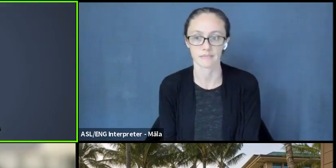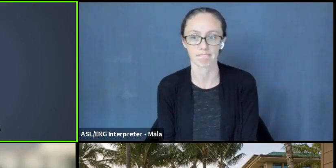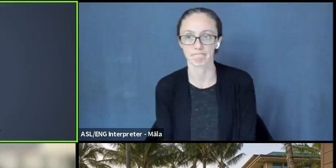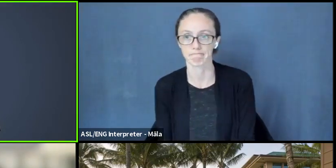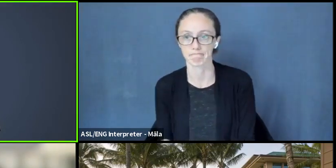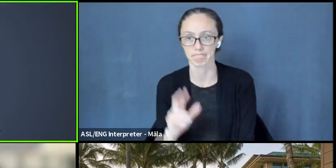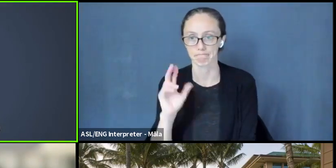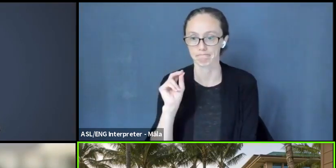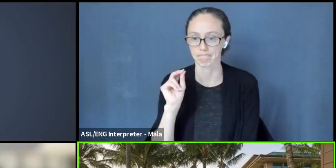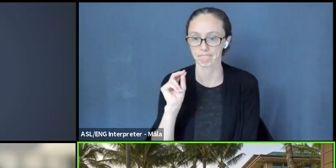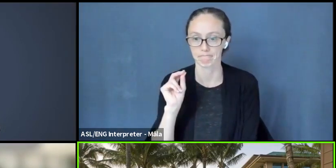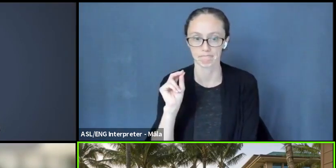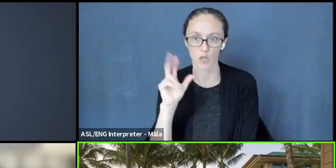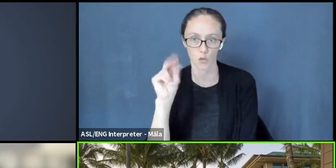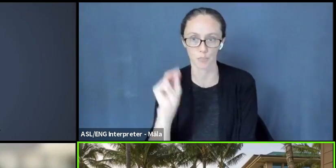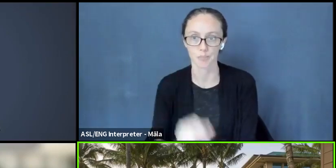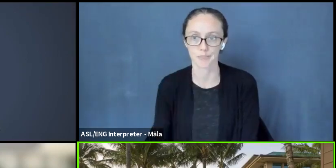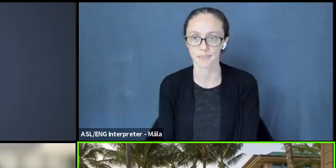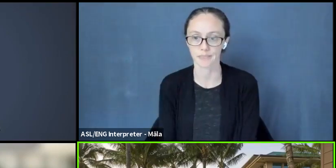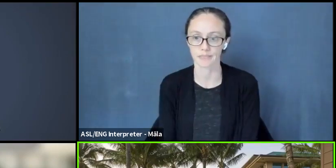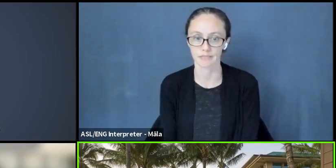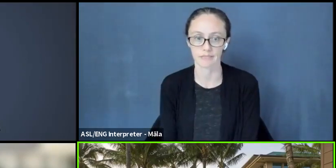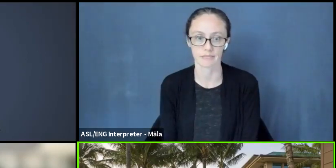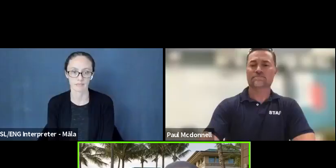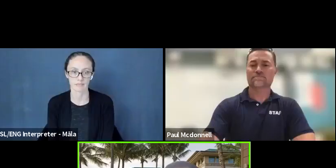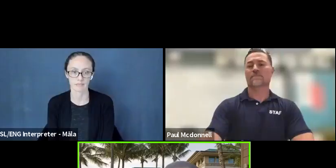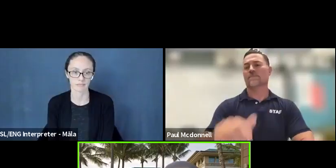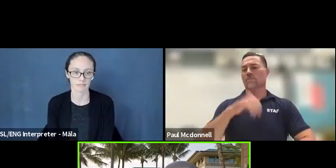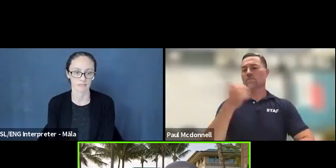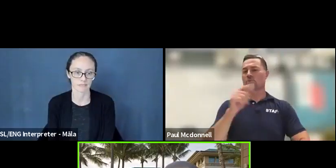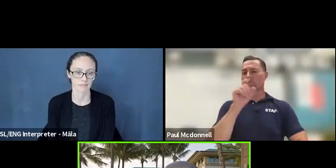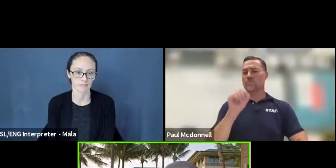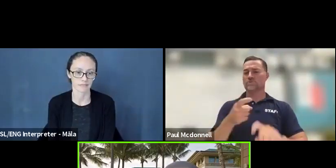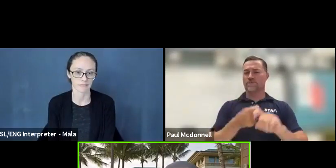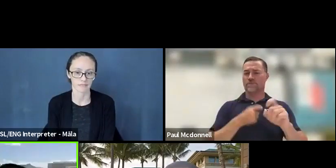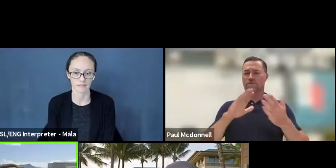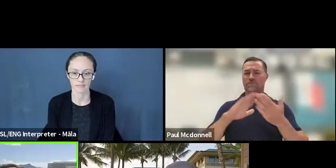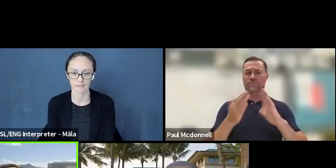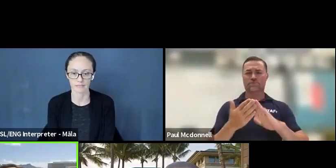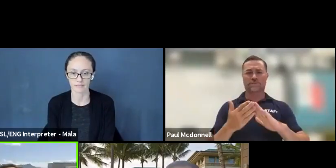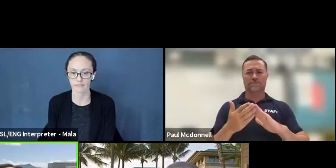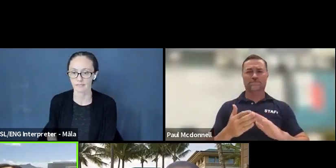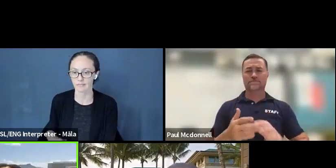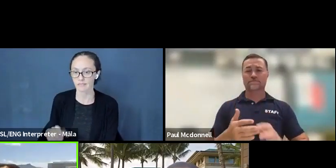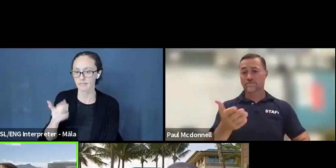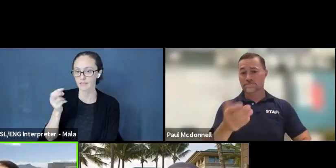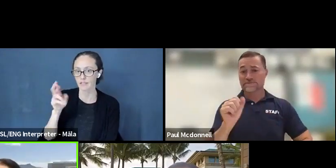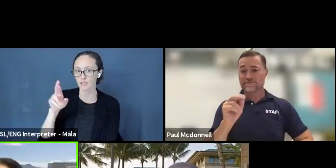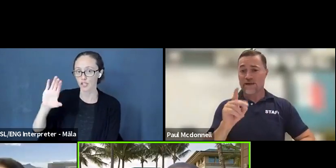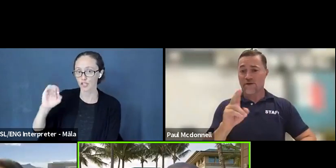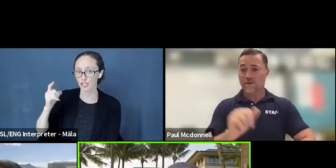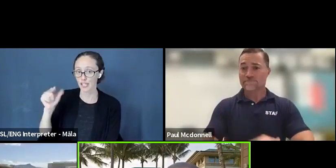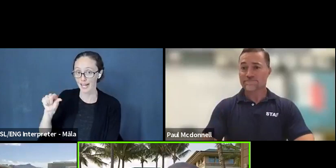No. DR. Do you want me to take that